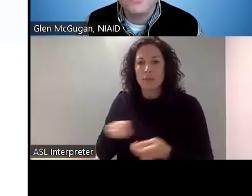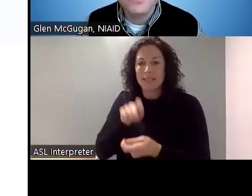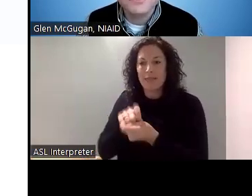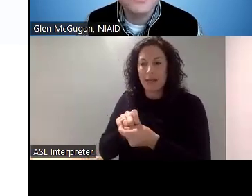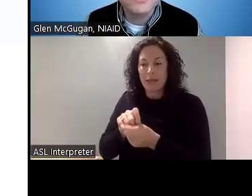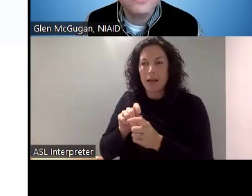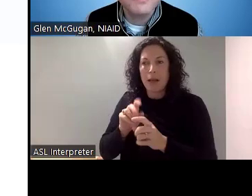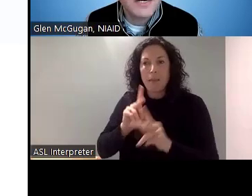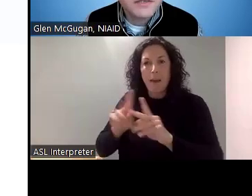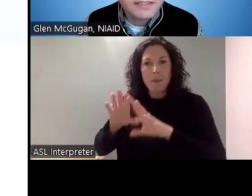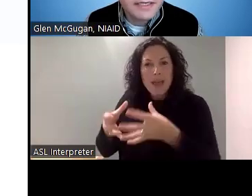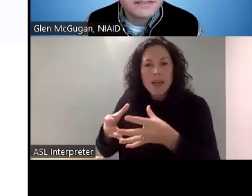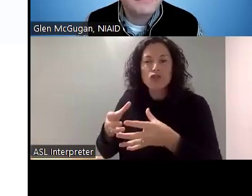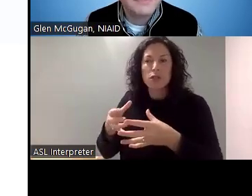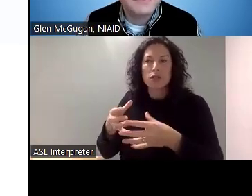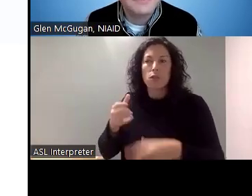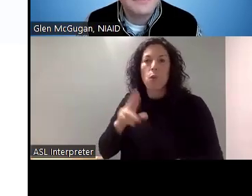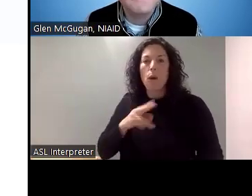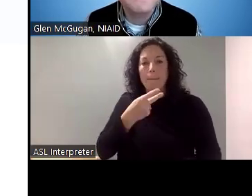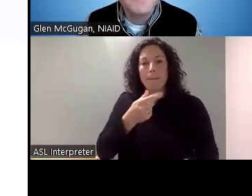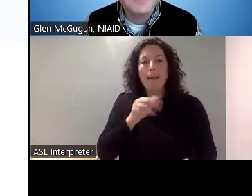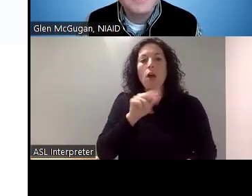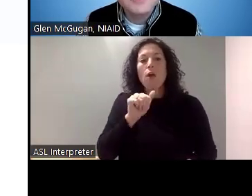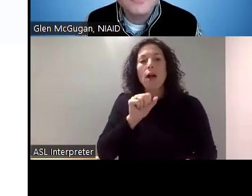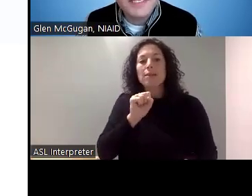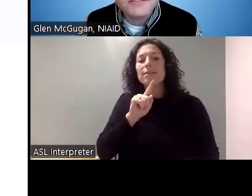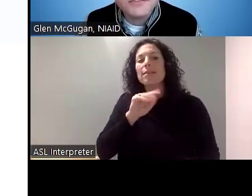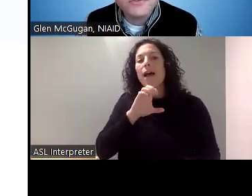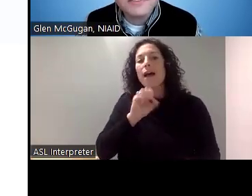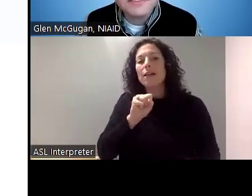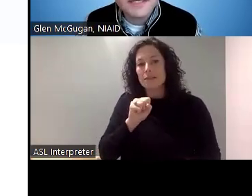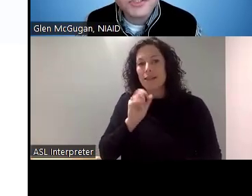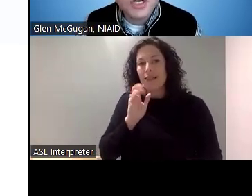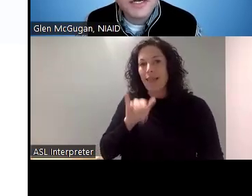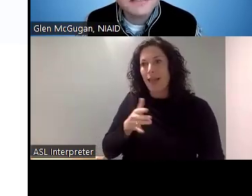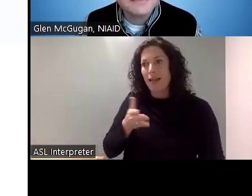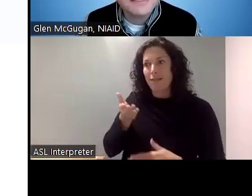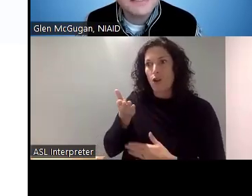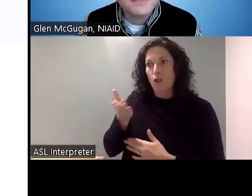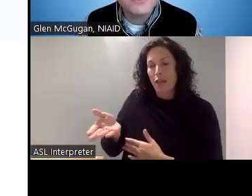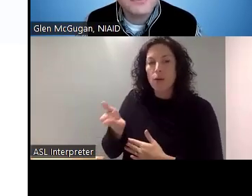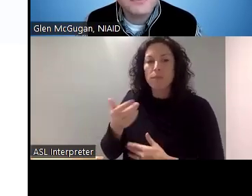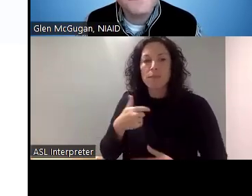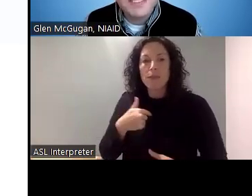or to parasites that might be there. So what I can do is type Chagas as a key word.